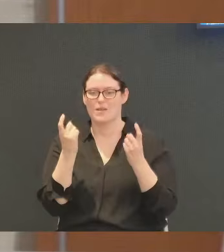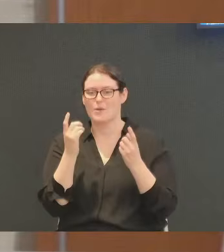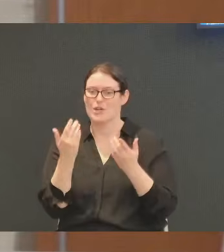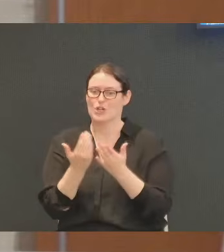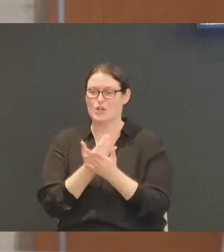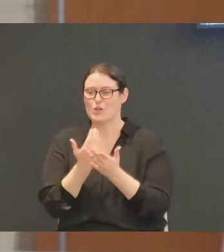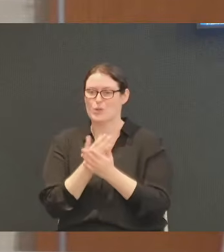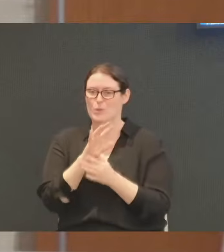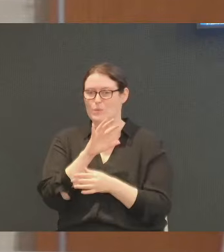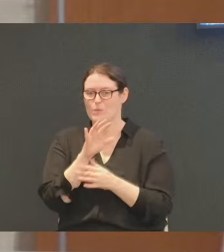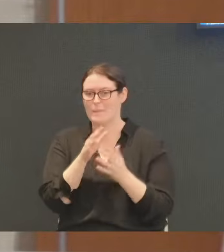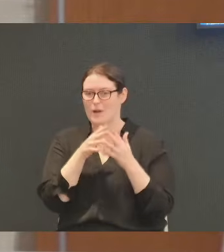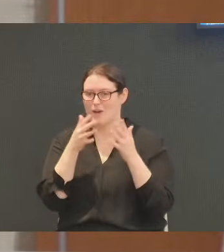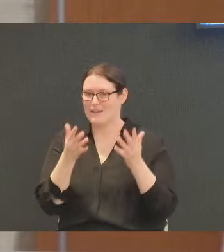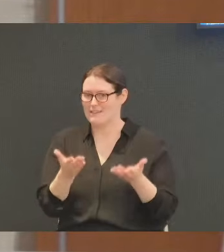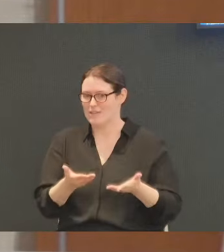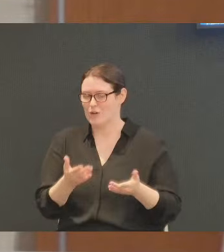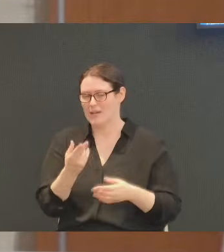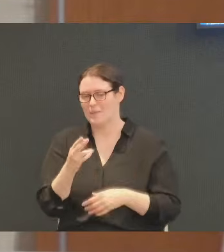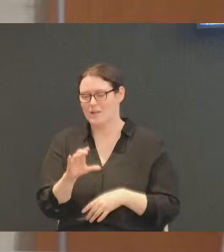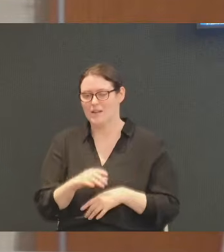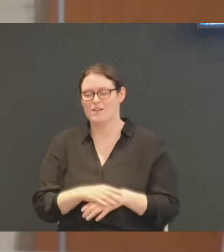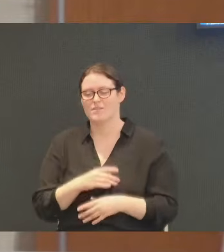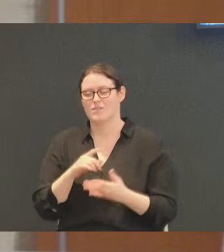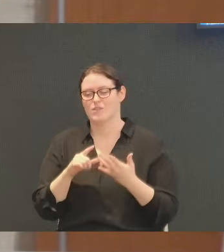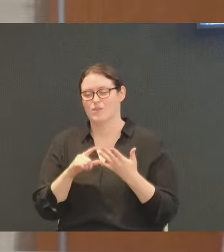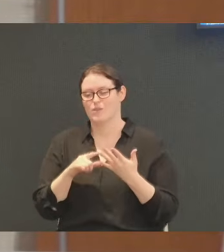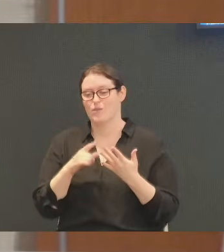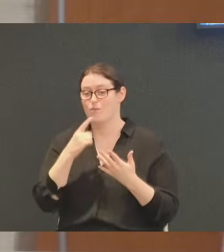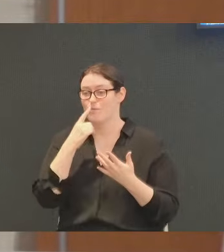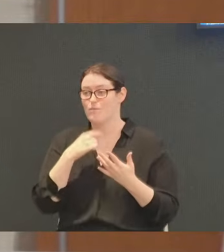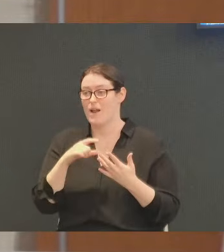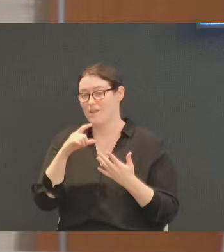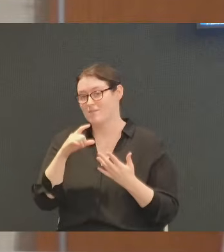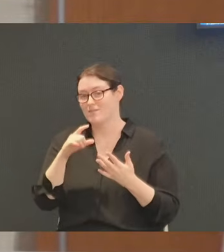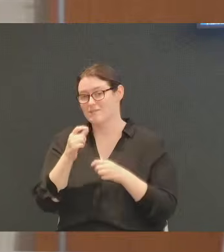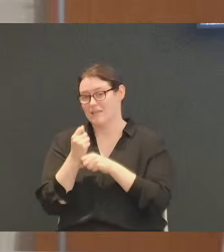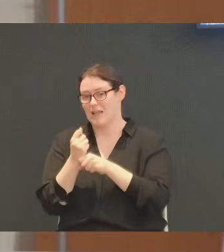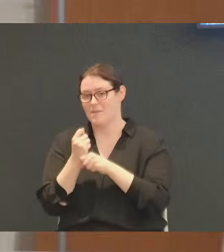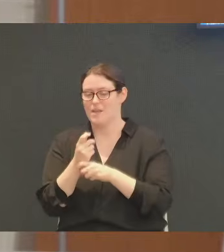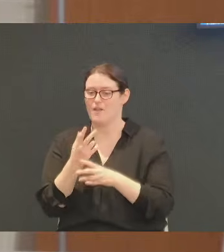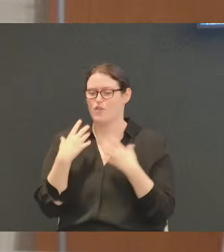uh, went to the Reds game. They had a recovery friendly night. This is the recovery friendly